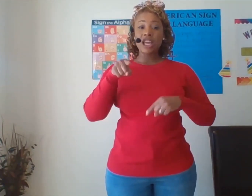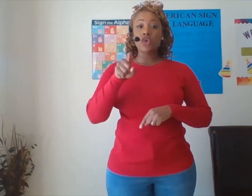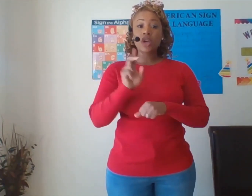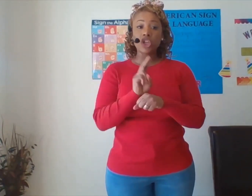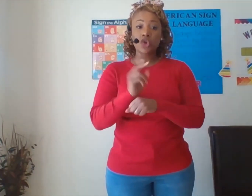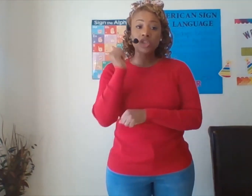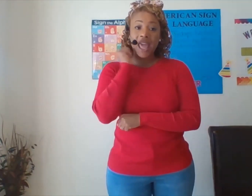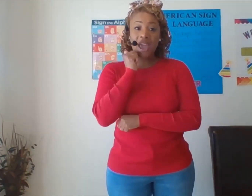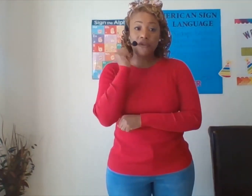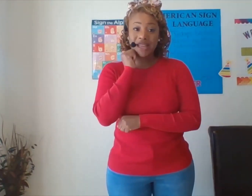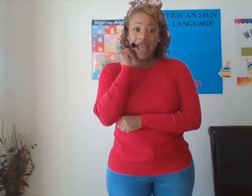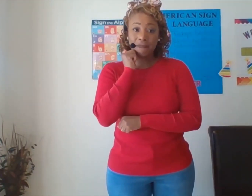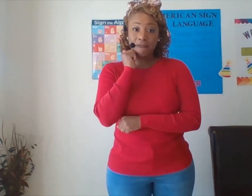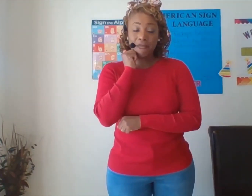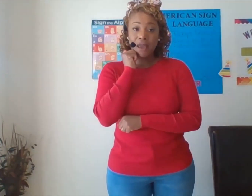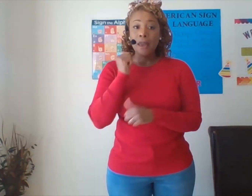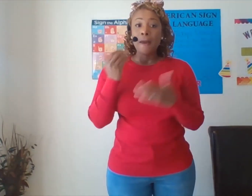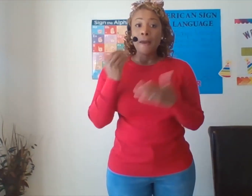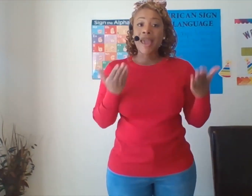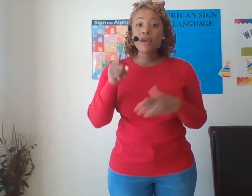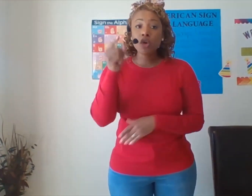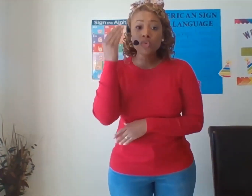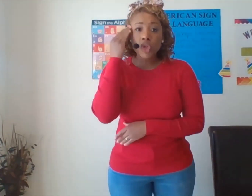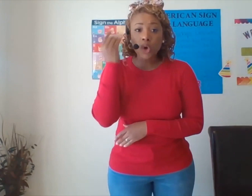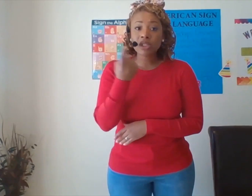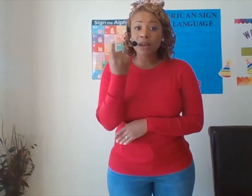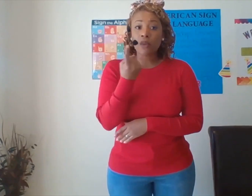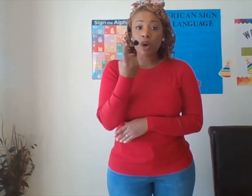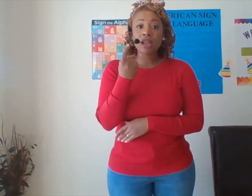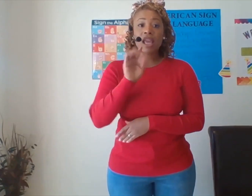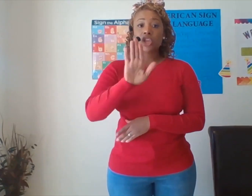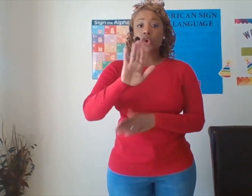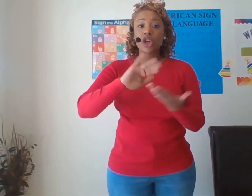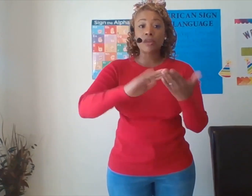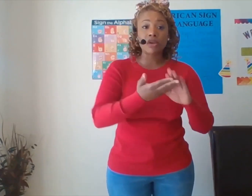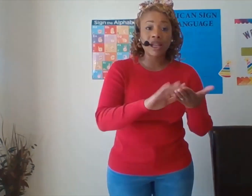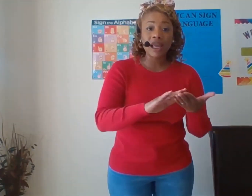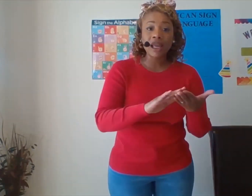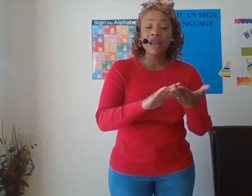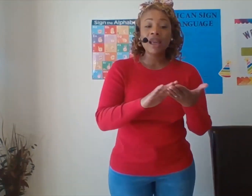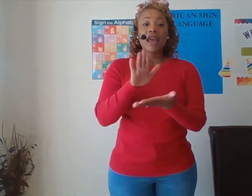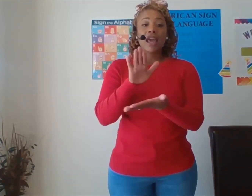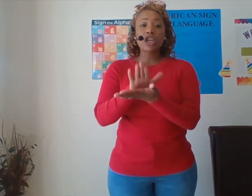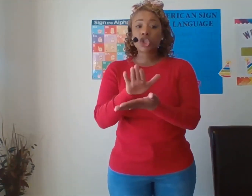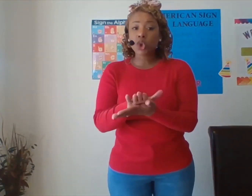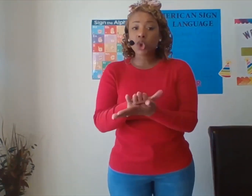you can use every day maybe you know someone in your community in your school